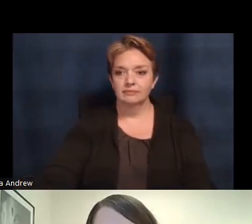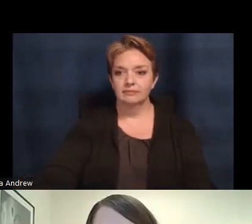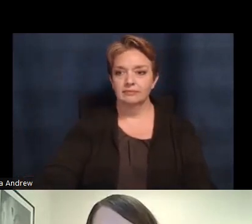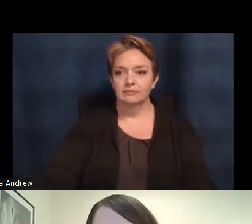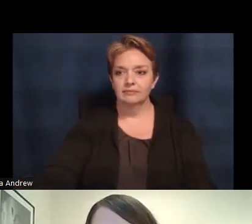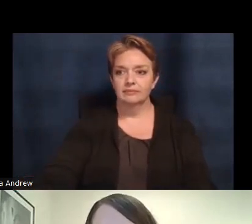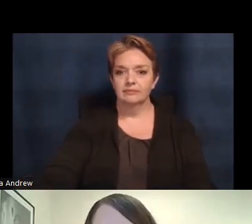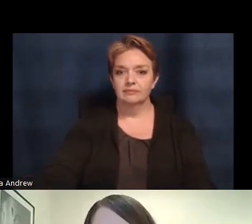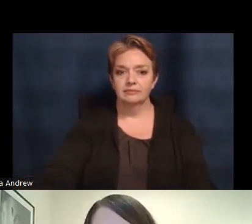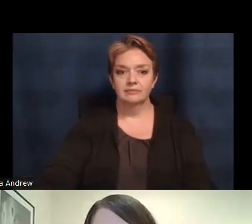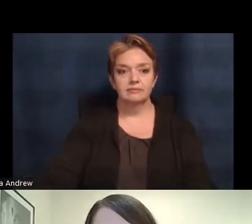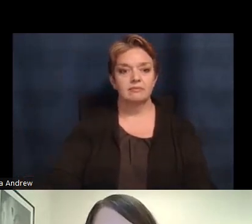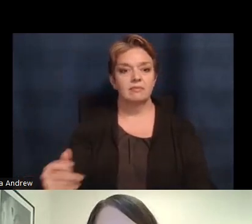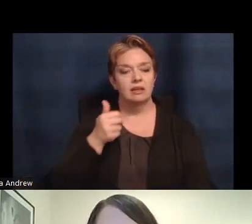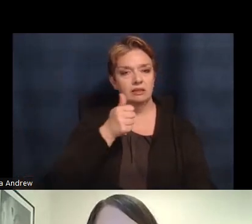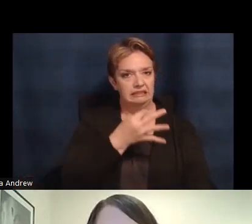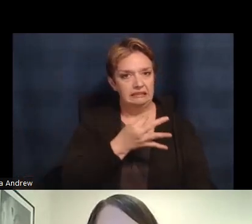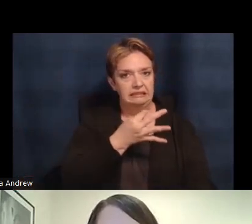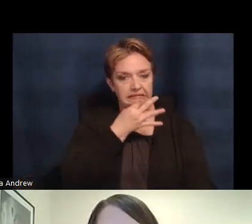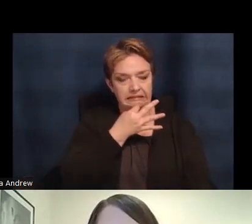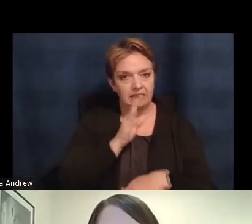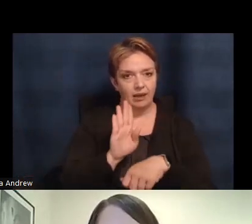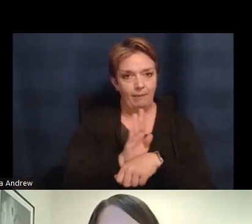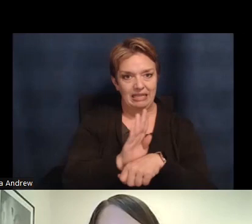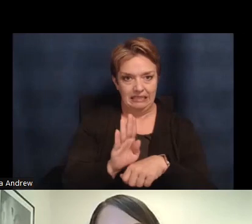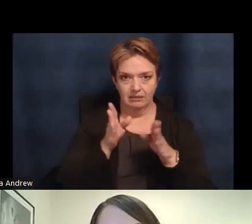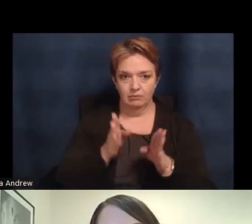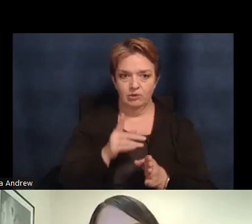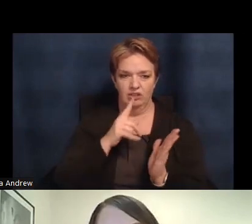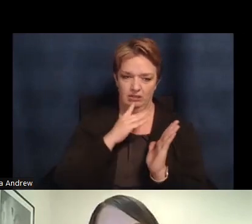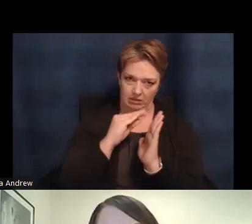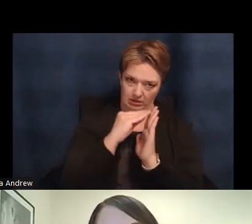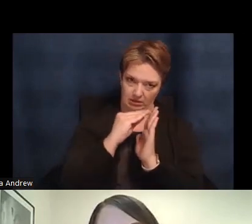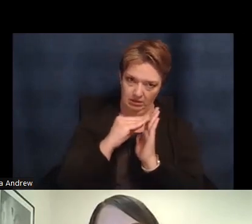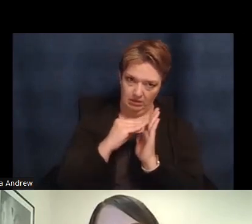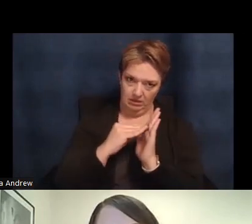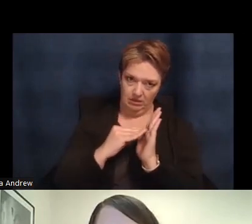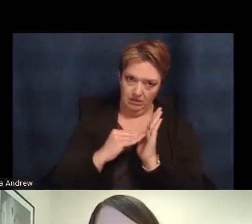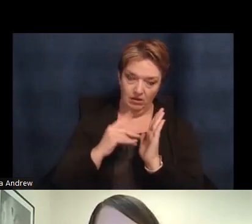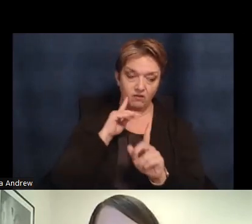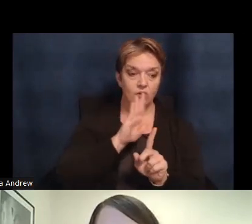She was quite a savvy businesswoman and took meticulous records on her own artwork sales